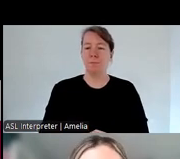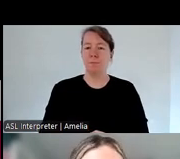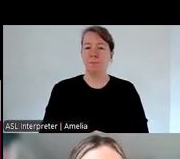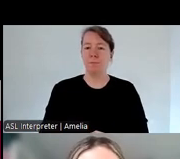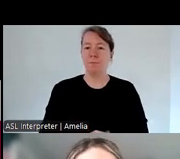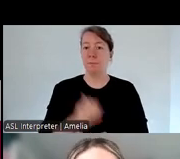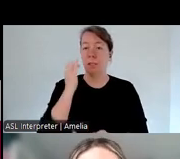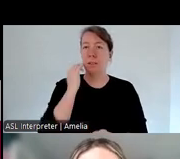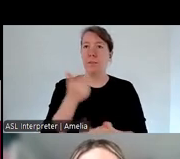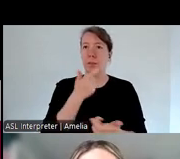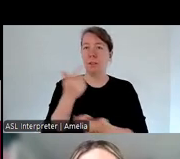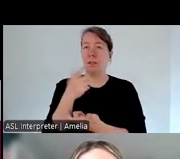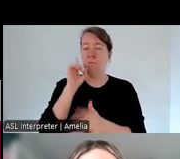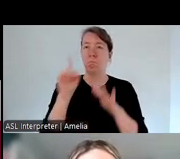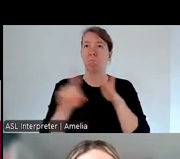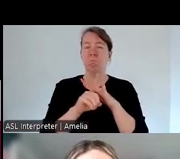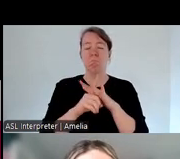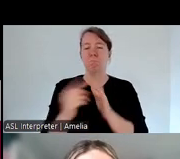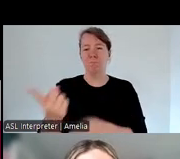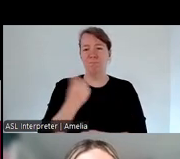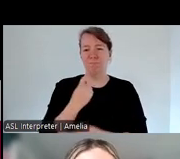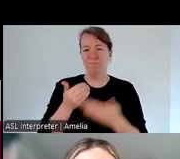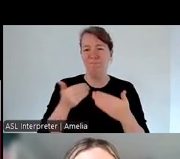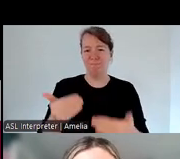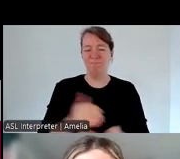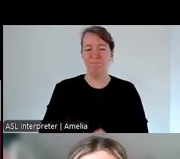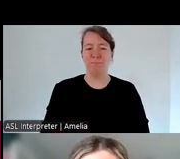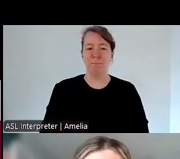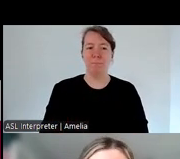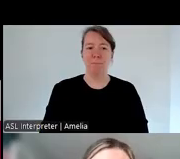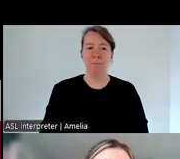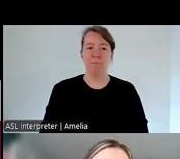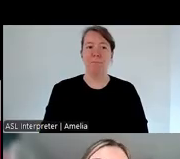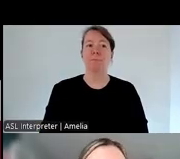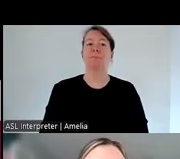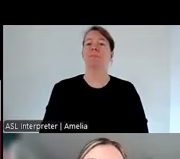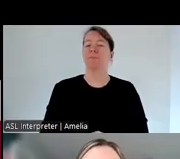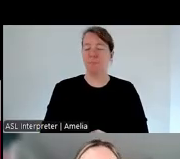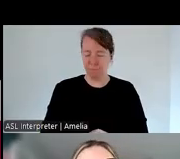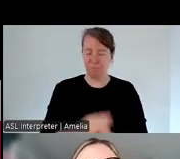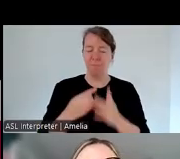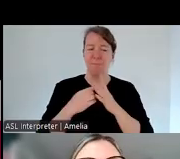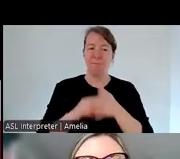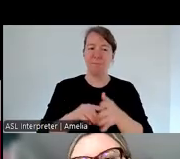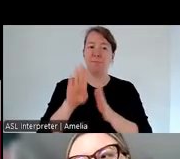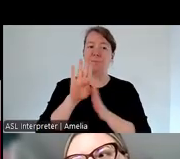All right, so getting started, uh, the background that sort of led to